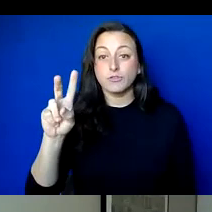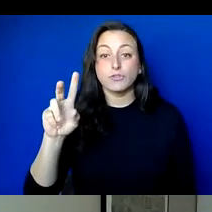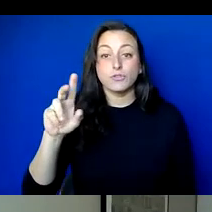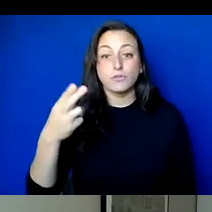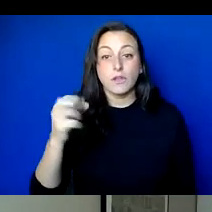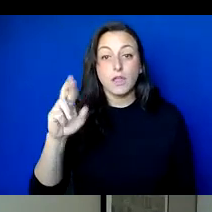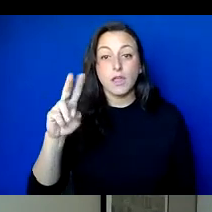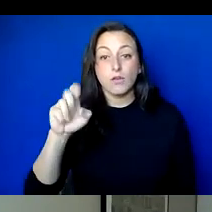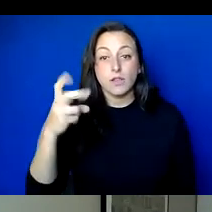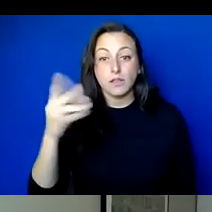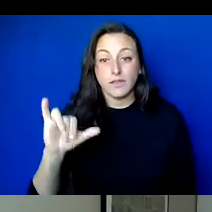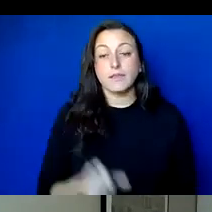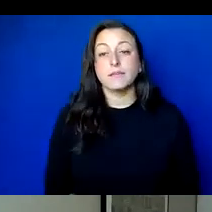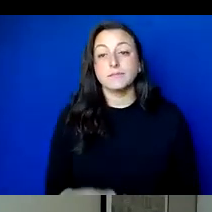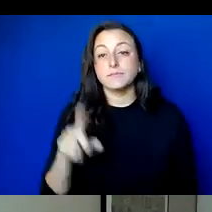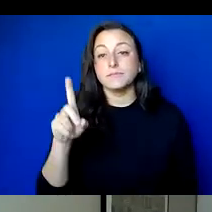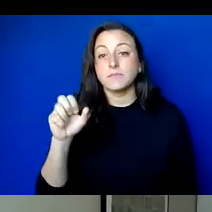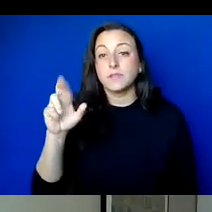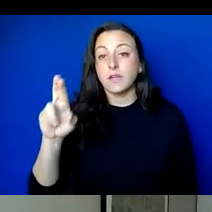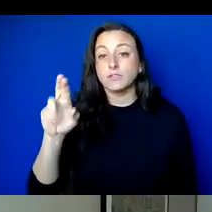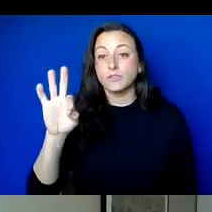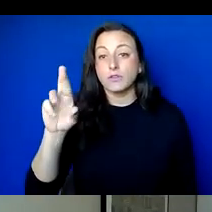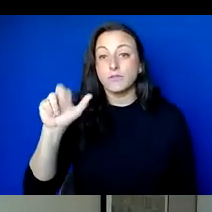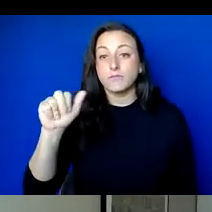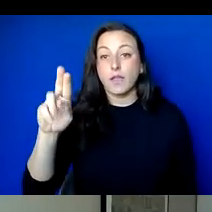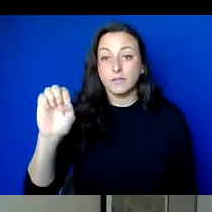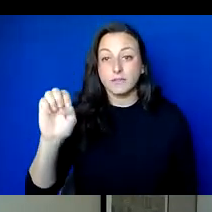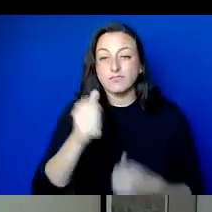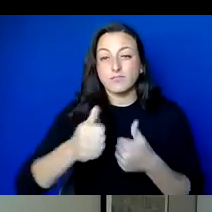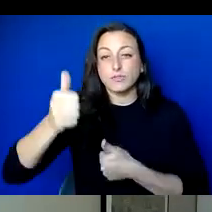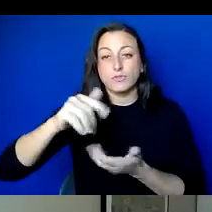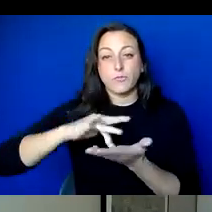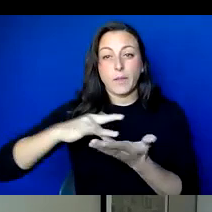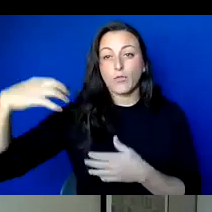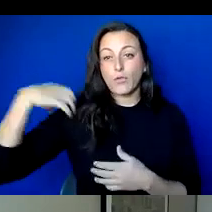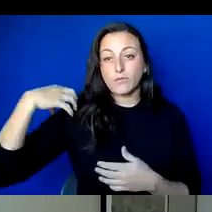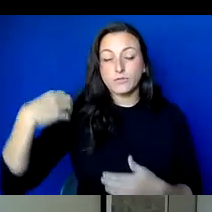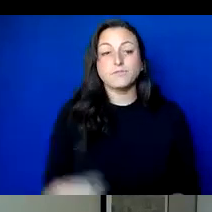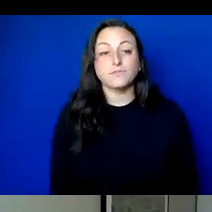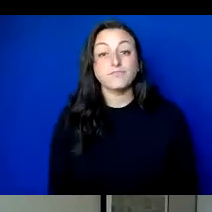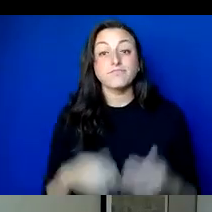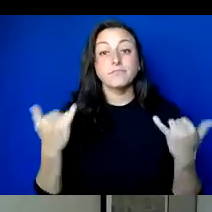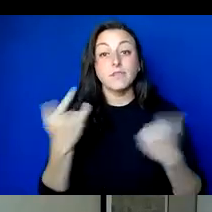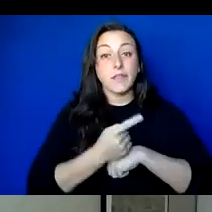and Dr. Eric France, chief medical officer. Today we will be going over an overview of